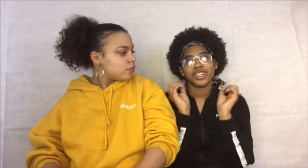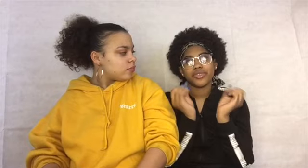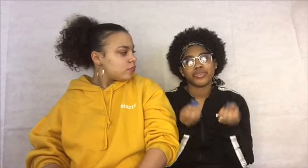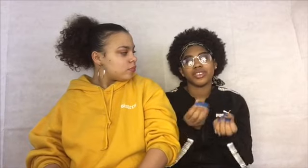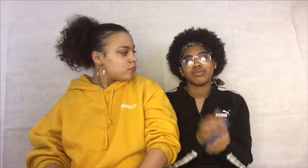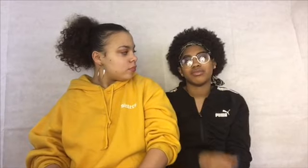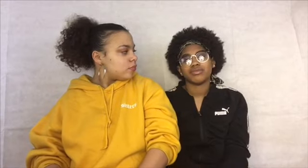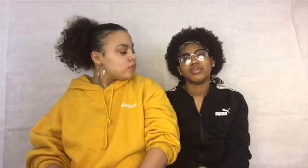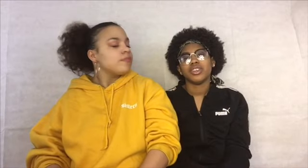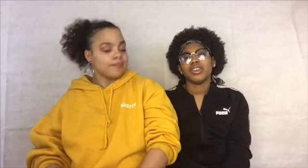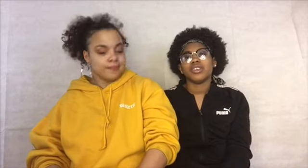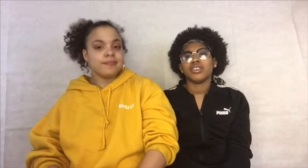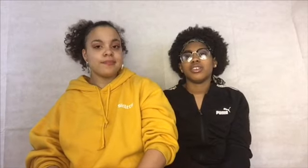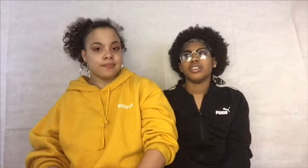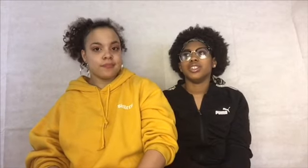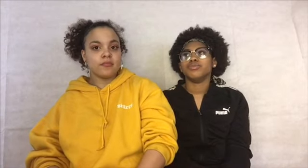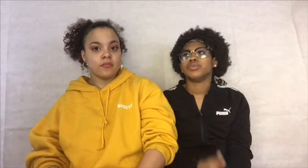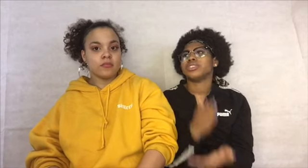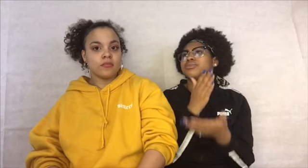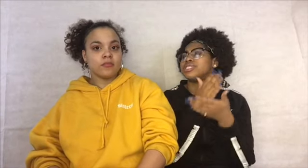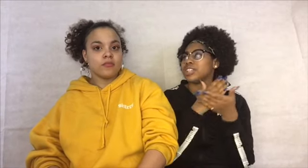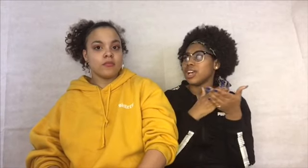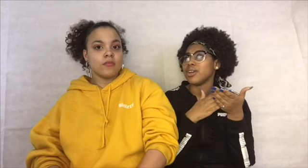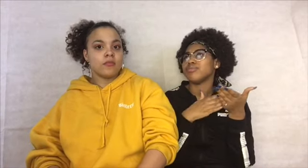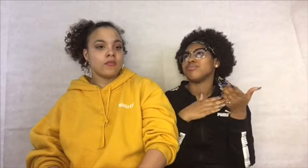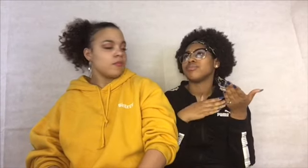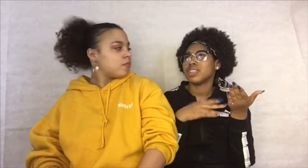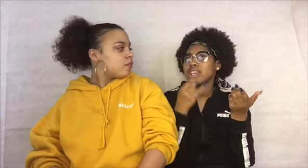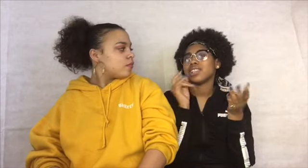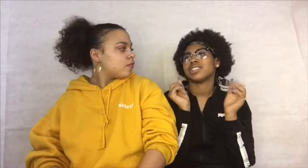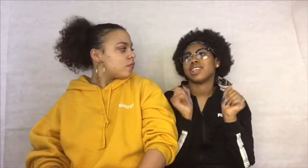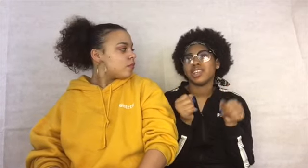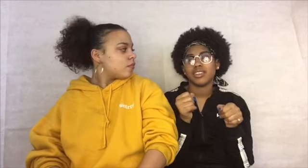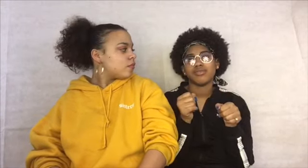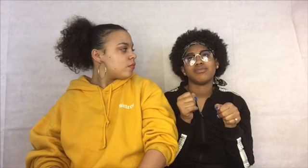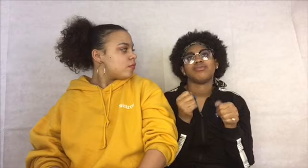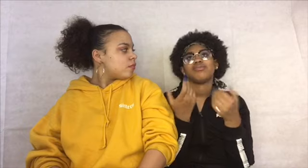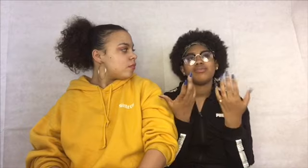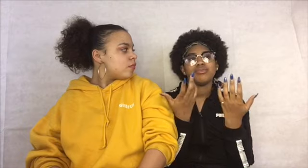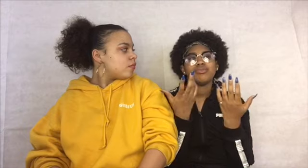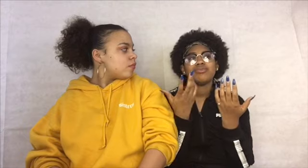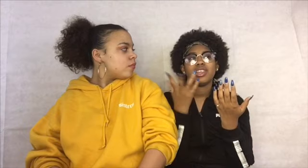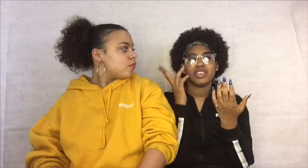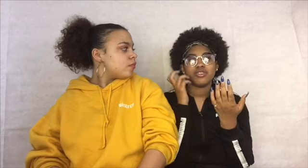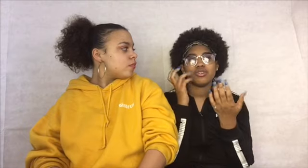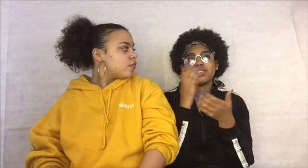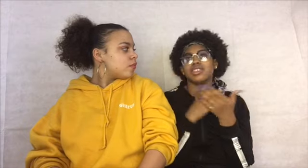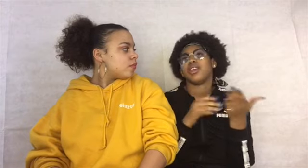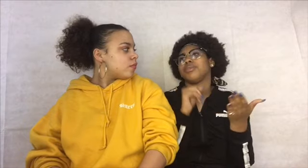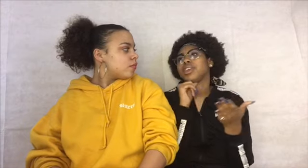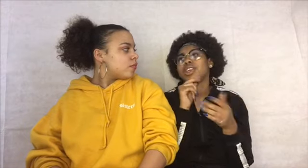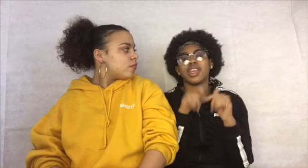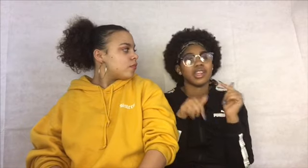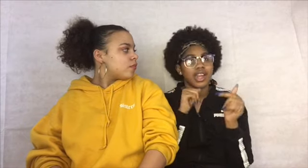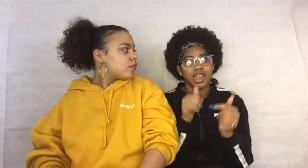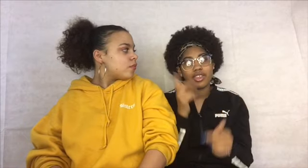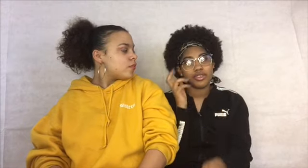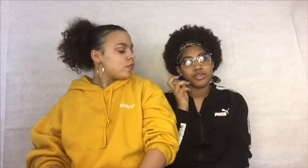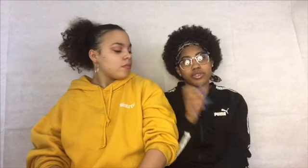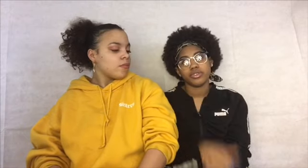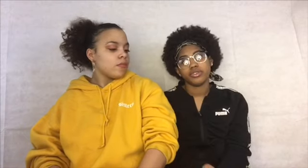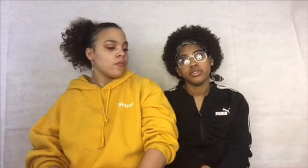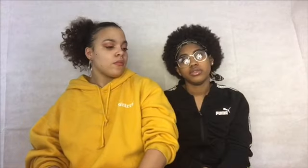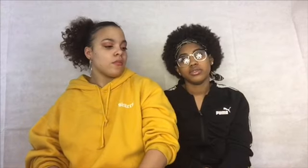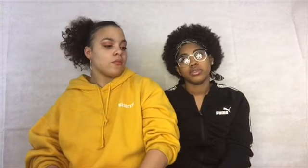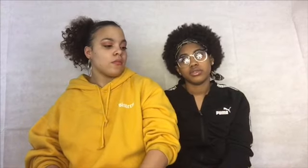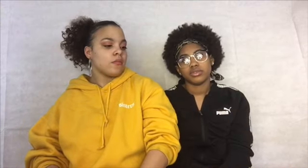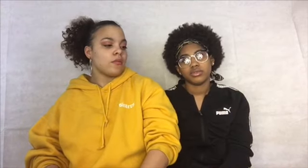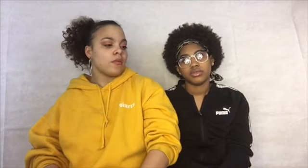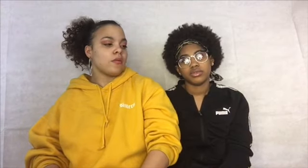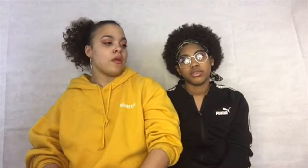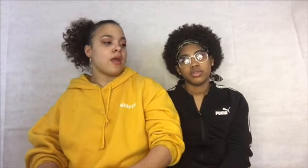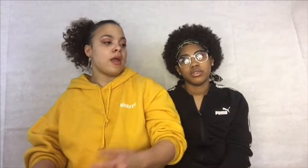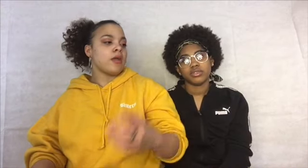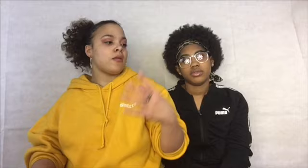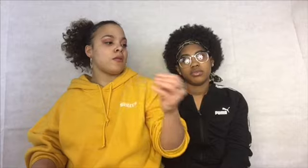anything some kids can hear some cannot hear and